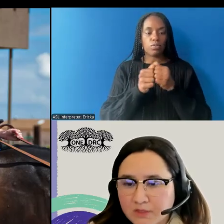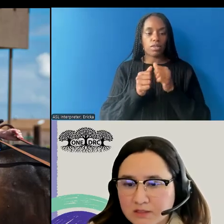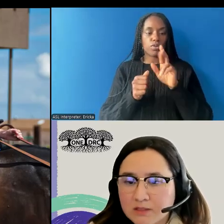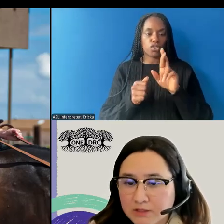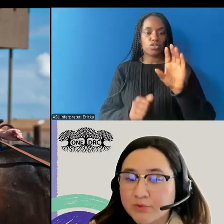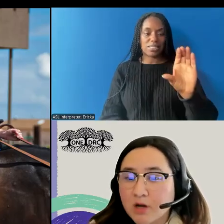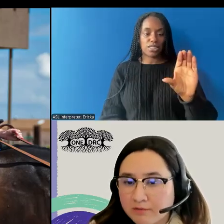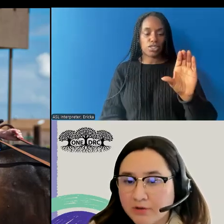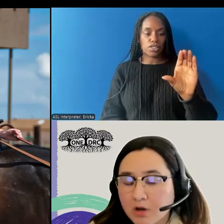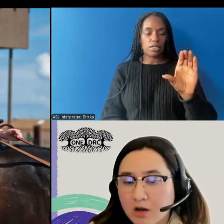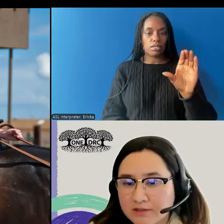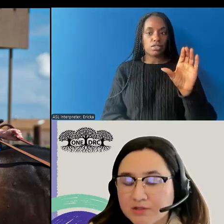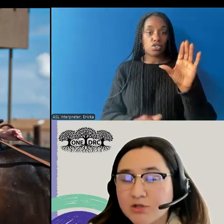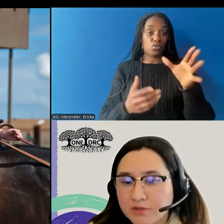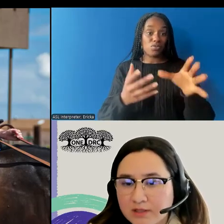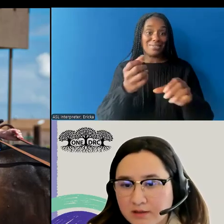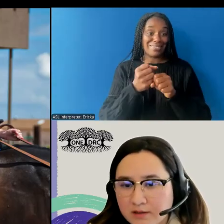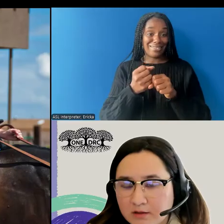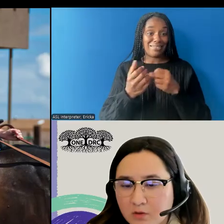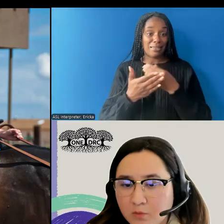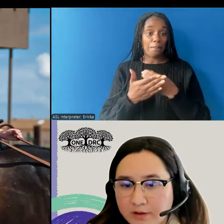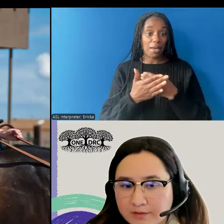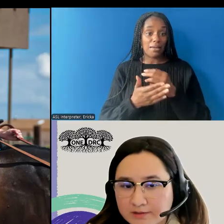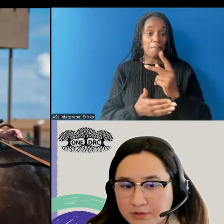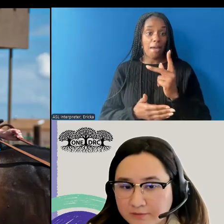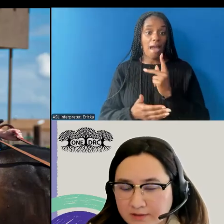to to recover the cost associated with that service.